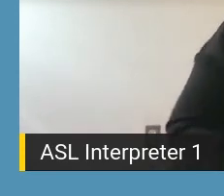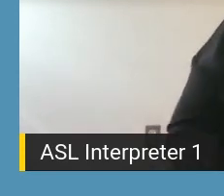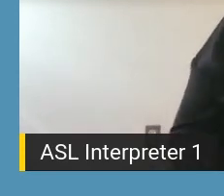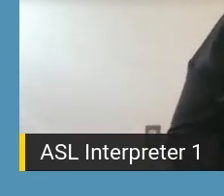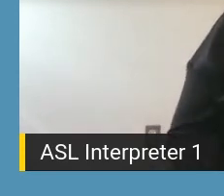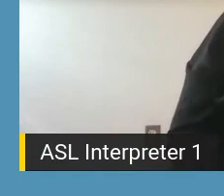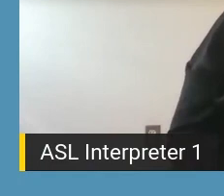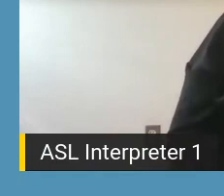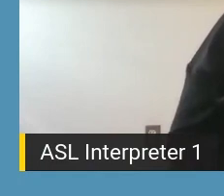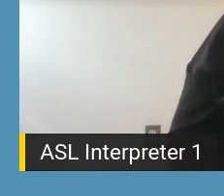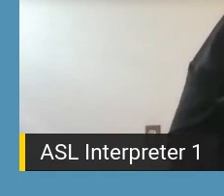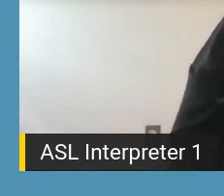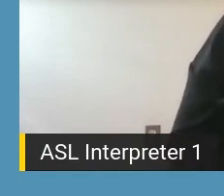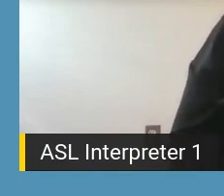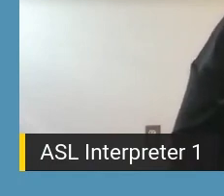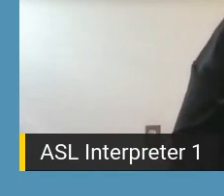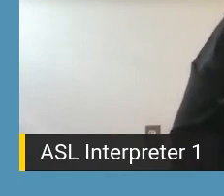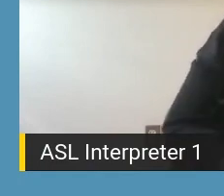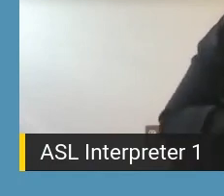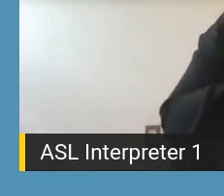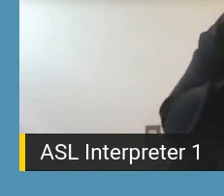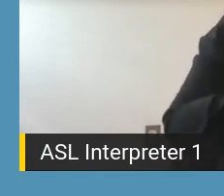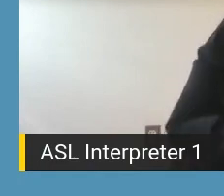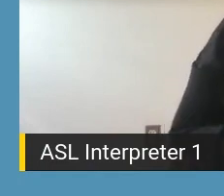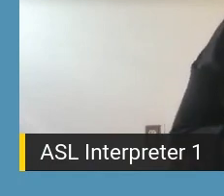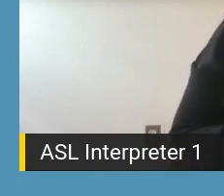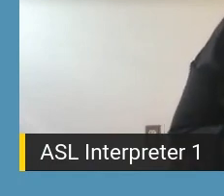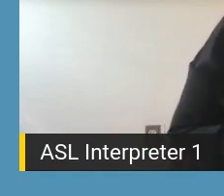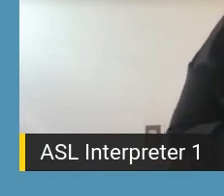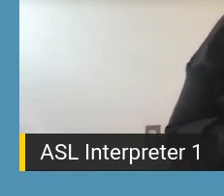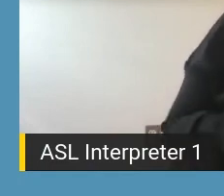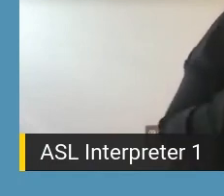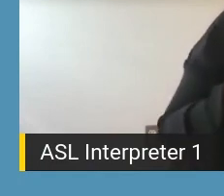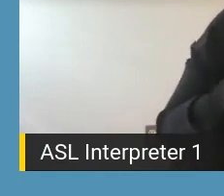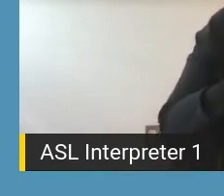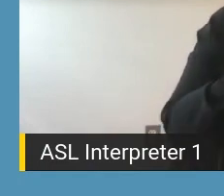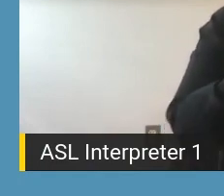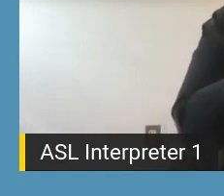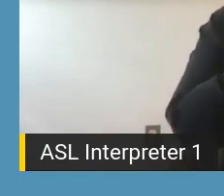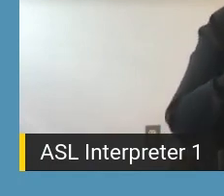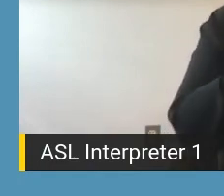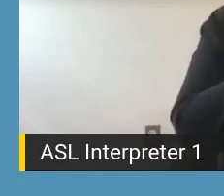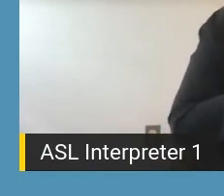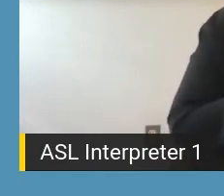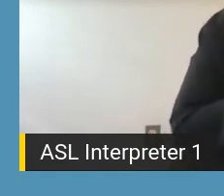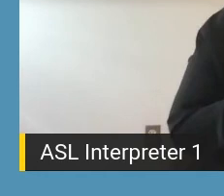So yeah, write to the tape and listen as you are writing your script, have your audio editor